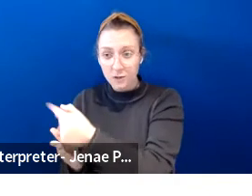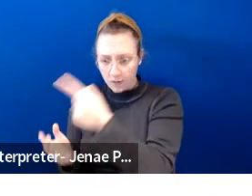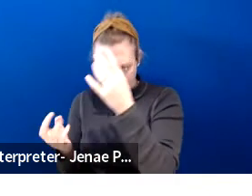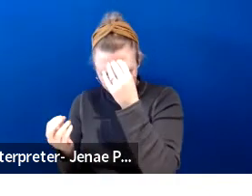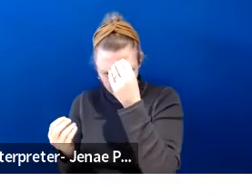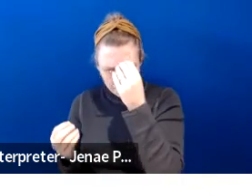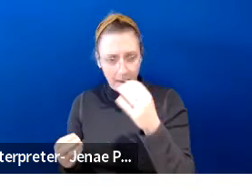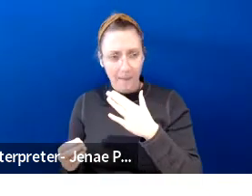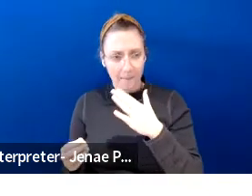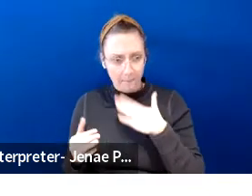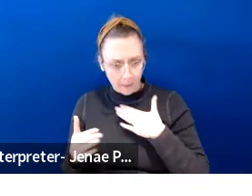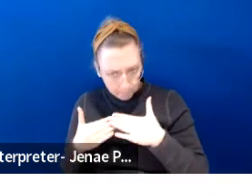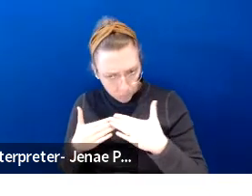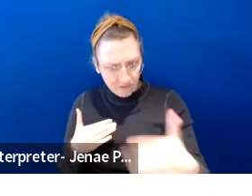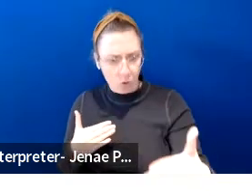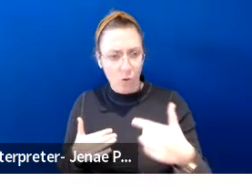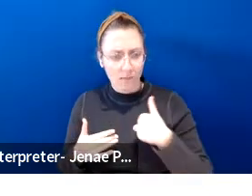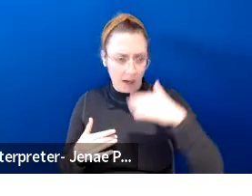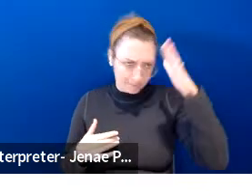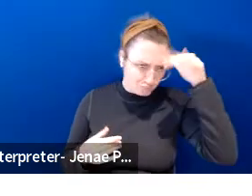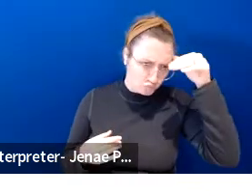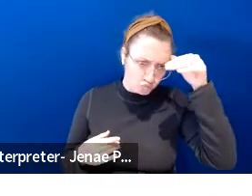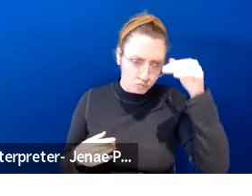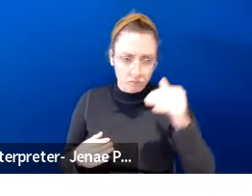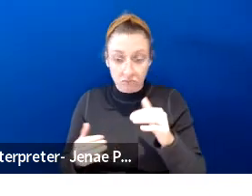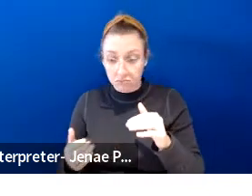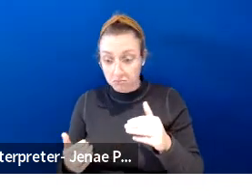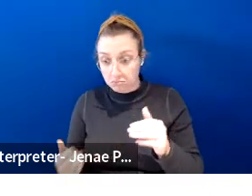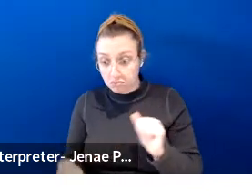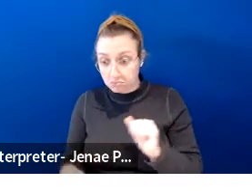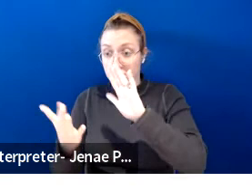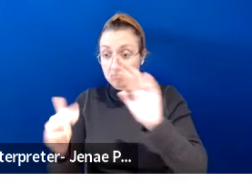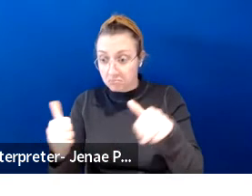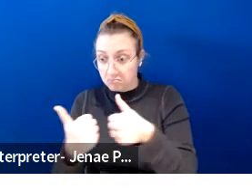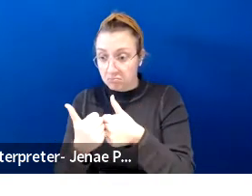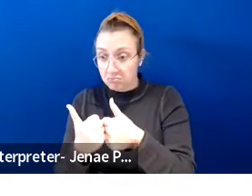moving forward through challenges. We want to help our students and help ourselves